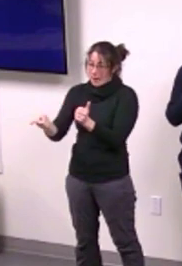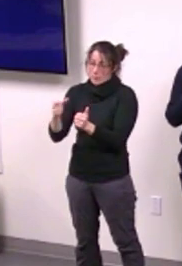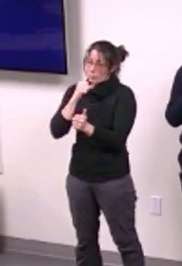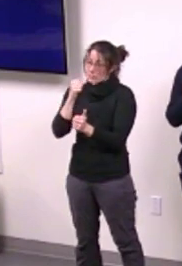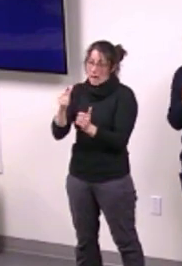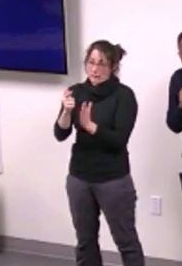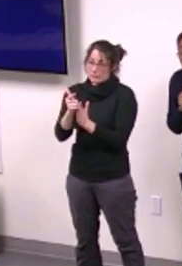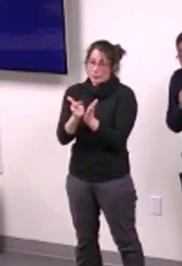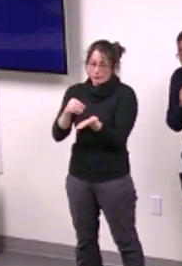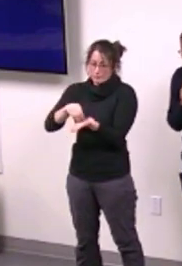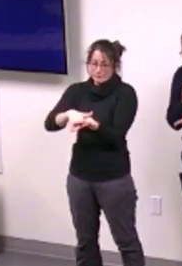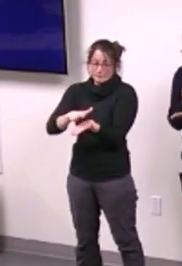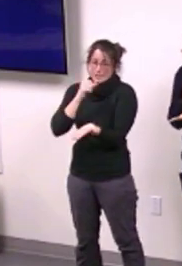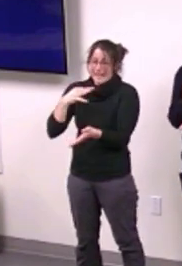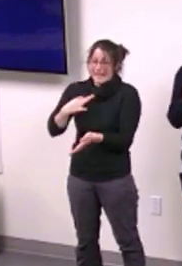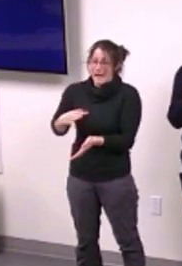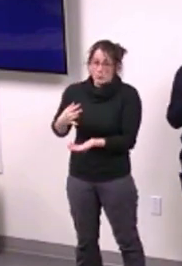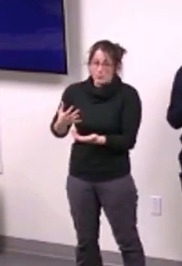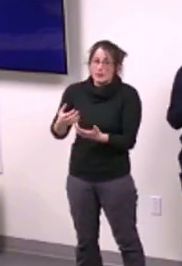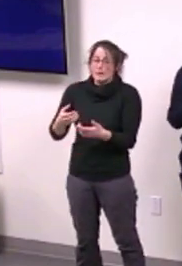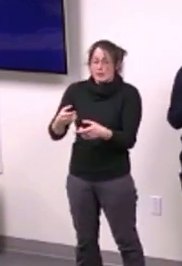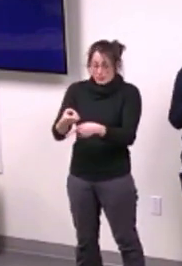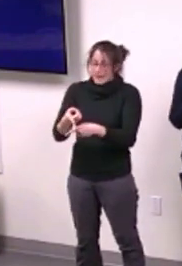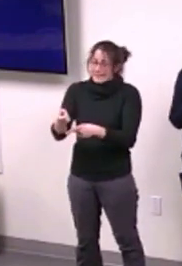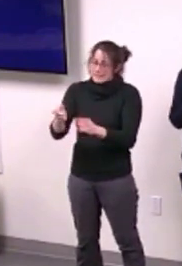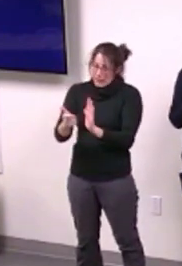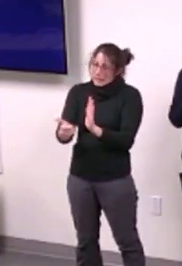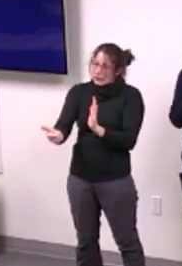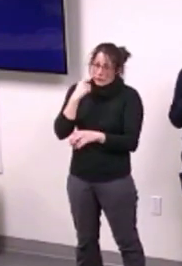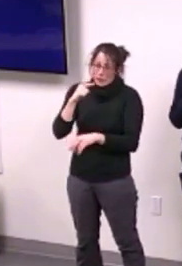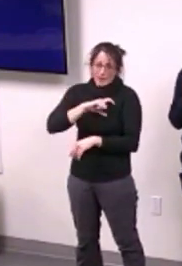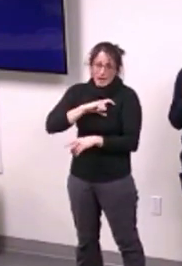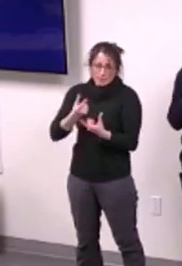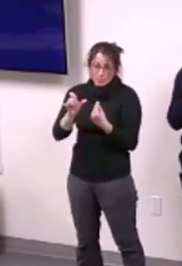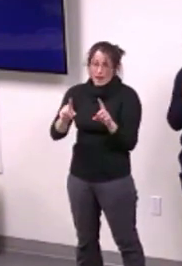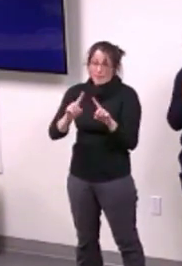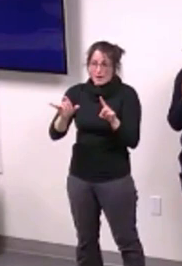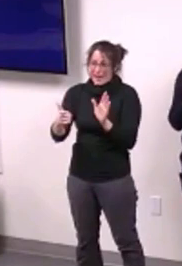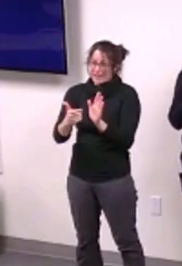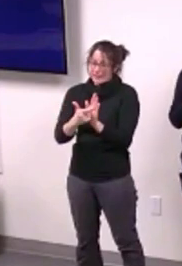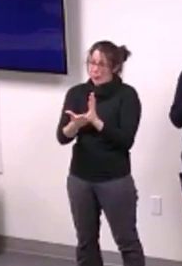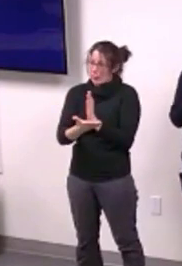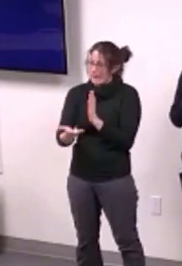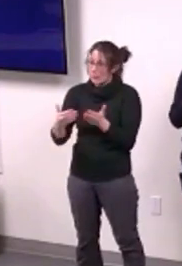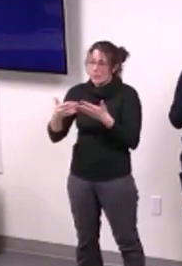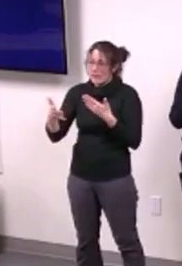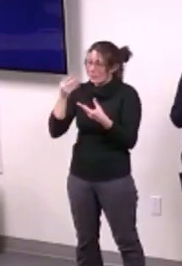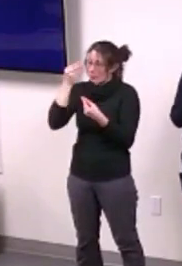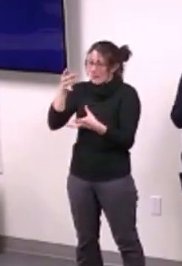And yes, it is illegal for the cops to do that. But that in reality, whatever information is still going to follow you.